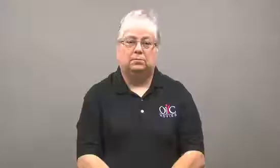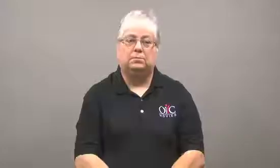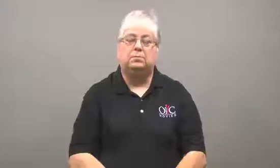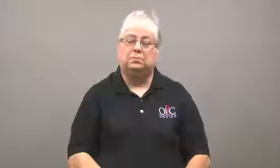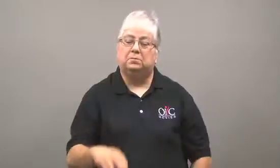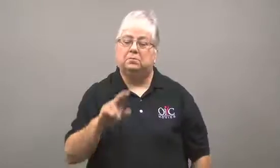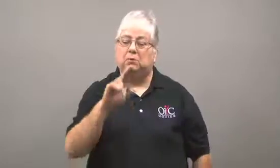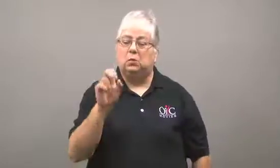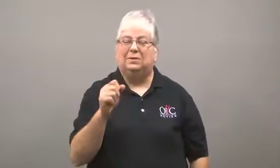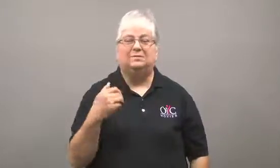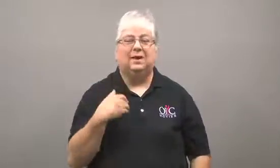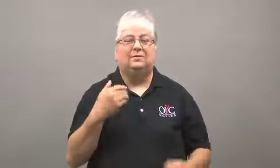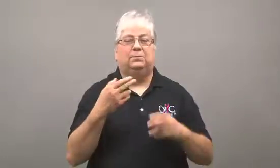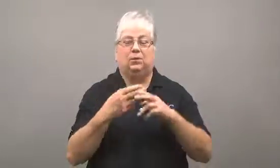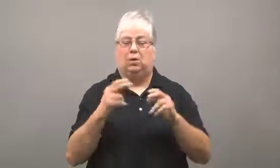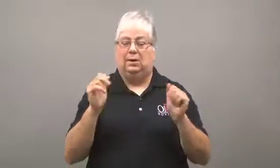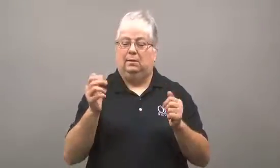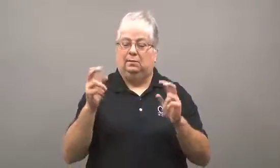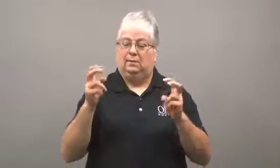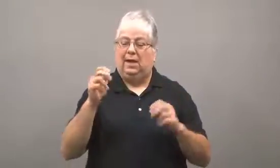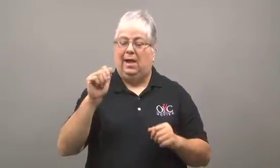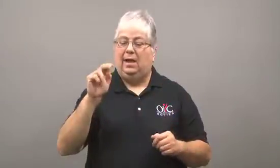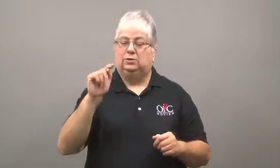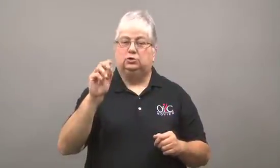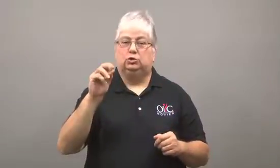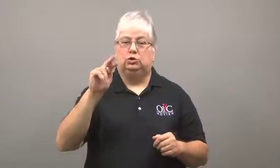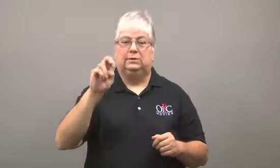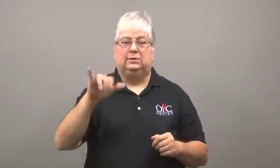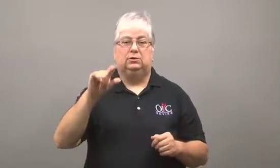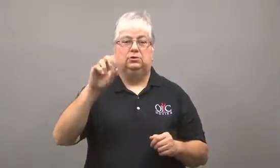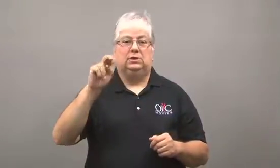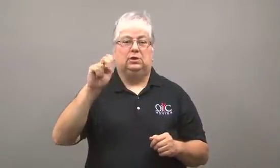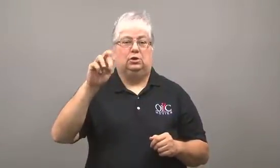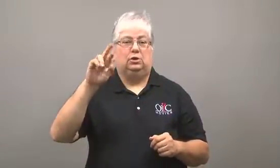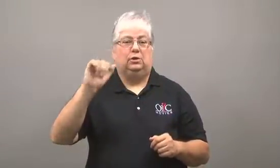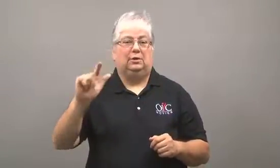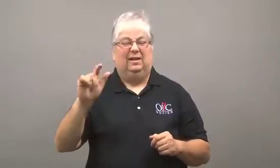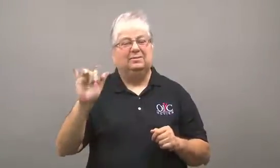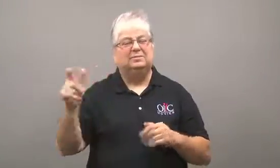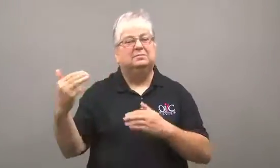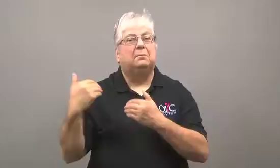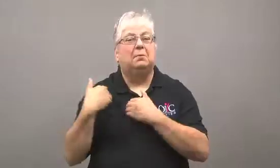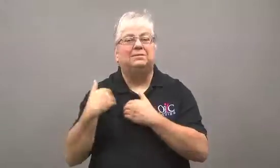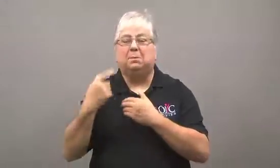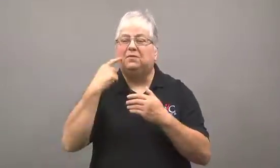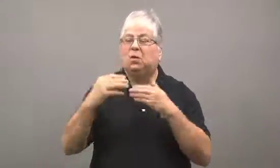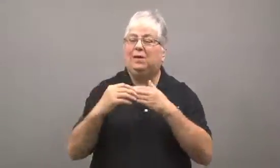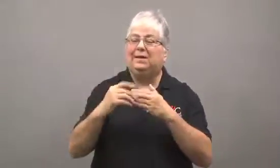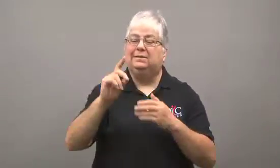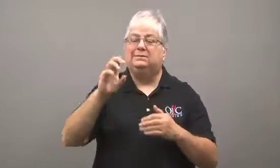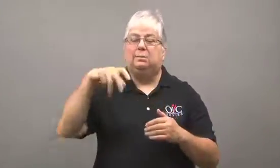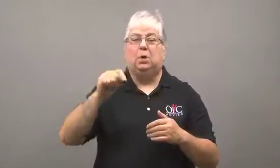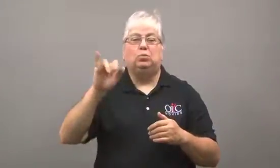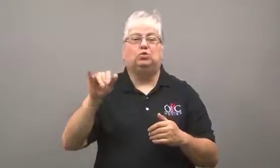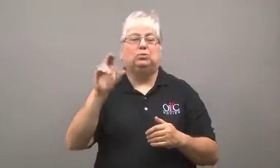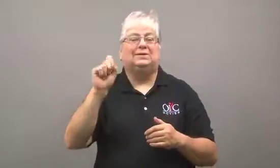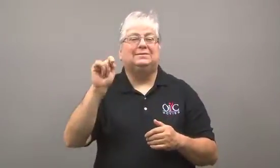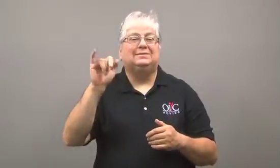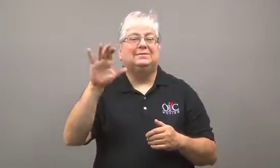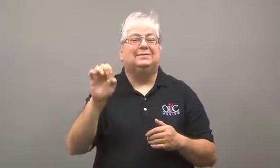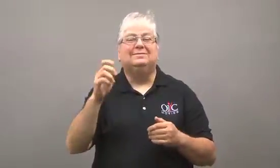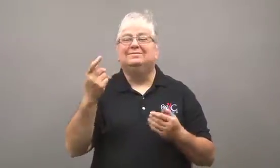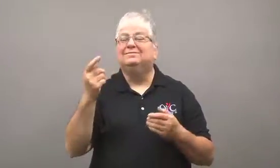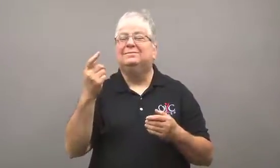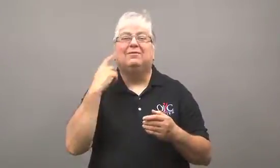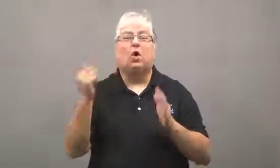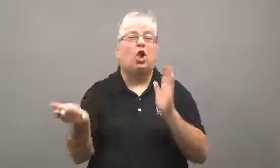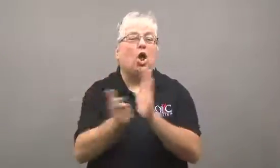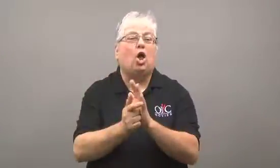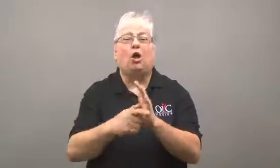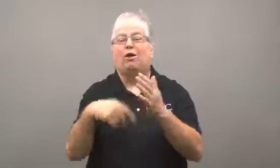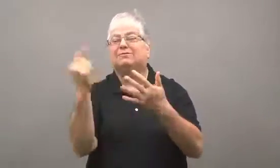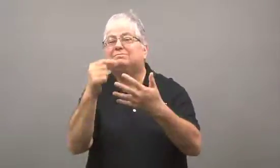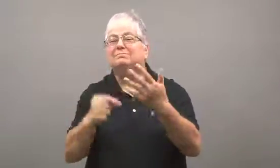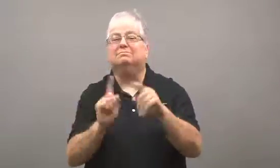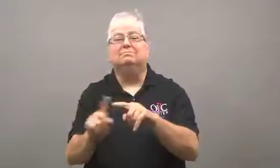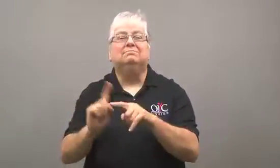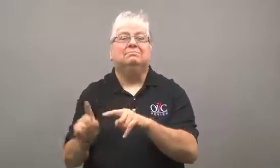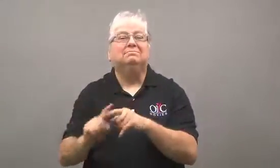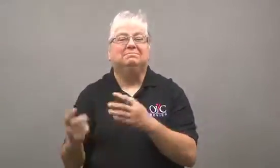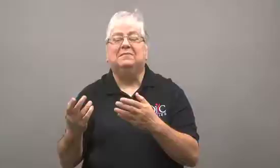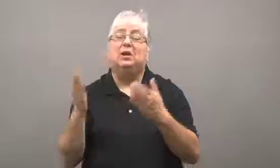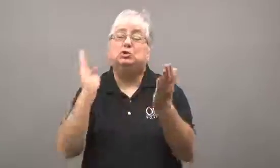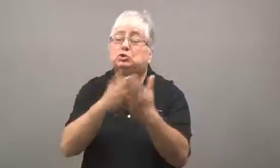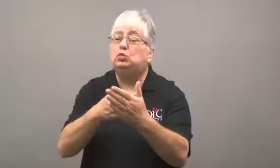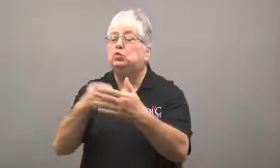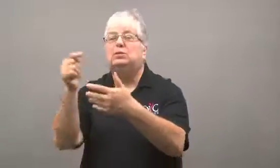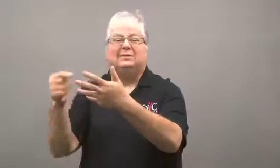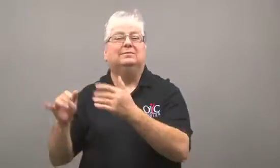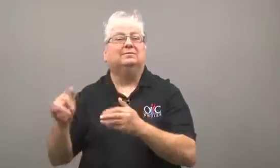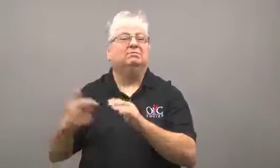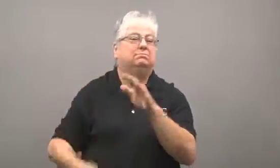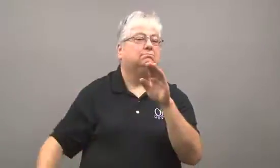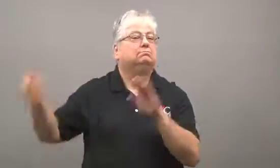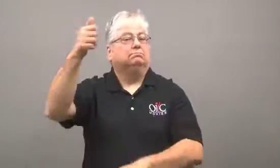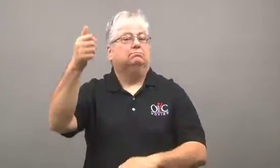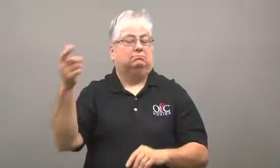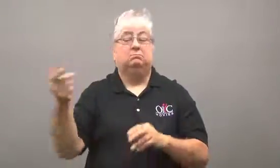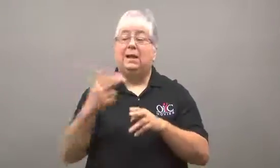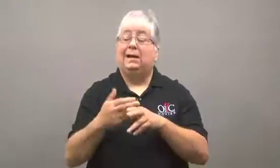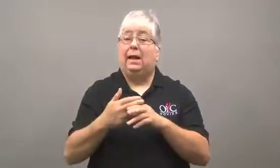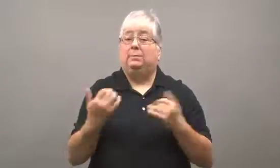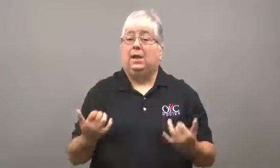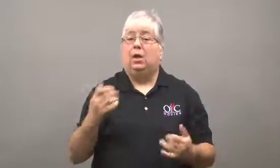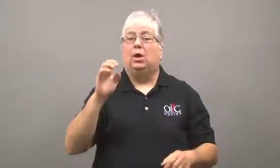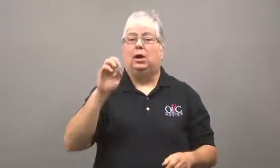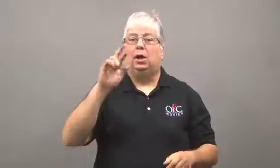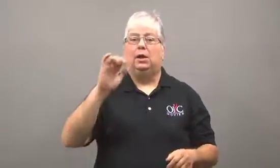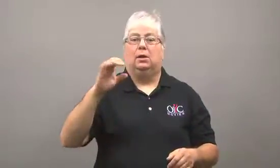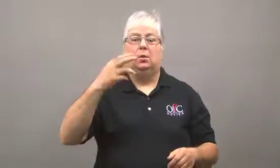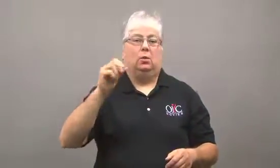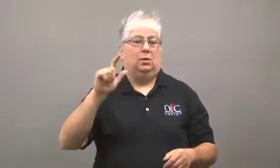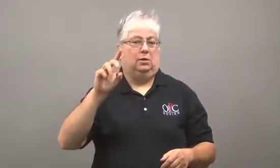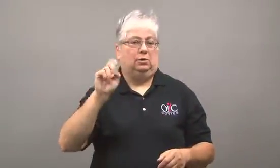The U.S. Attorney General is head of the Department of Justice.